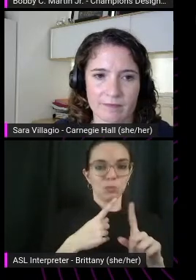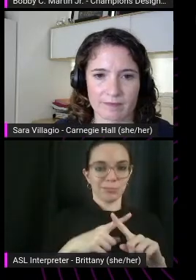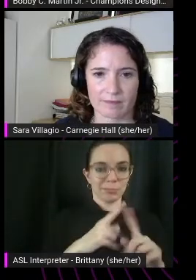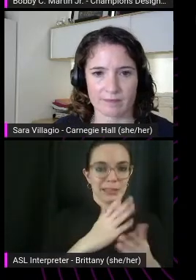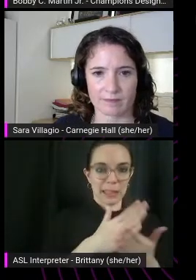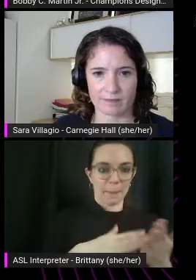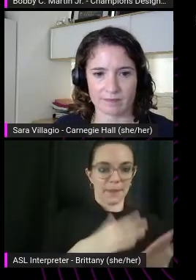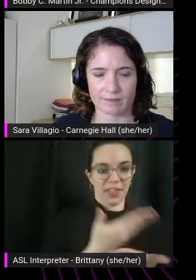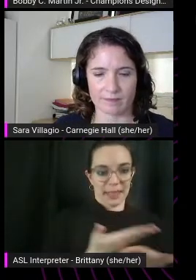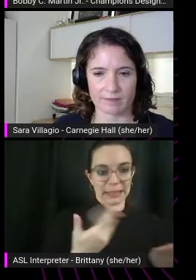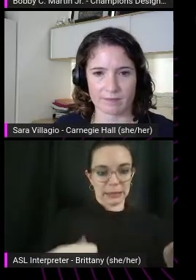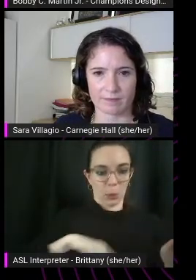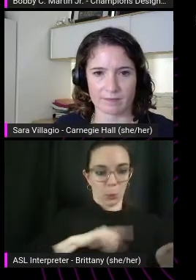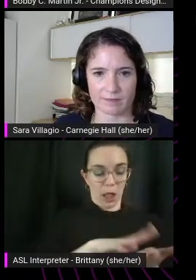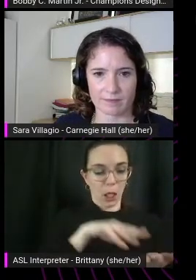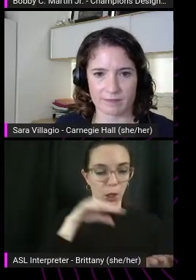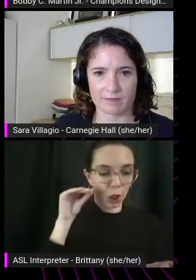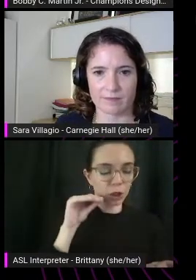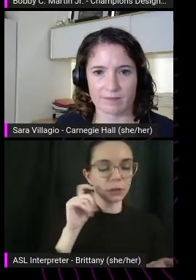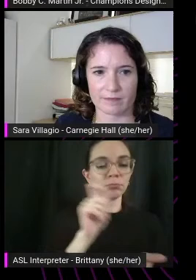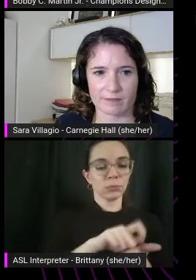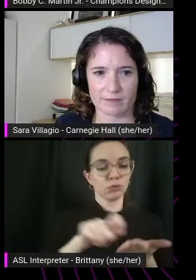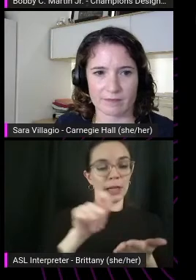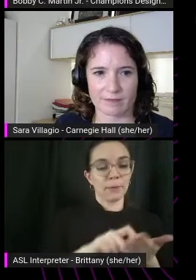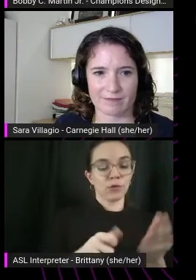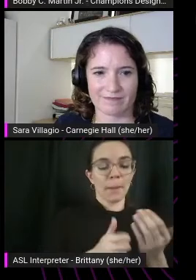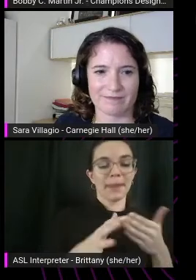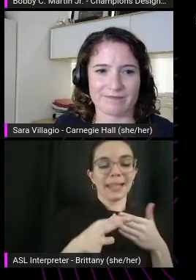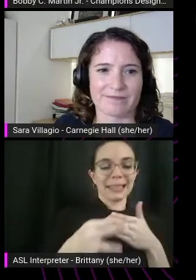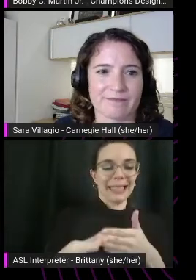our lead strategists on Carnegie Hall, Karina Sandoval,